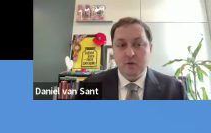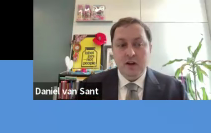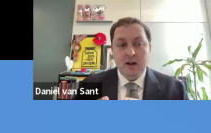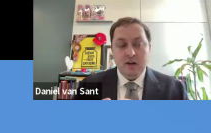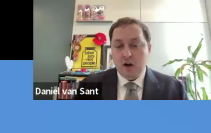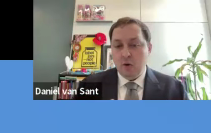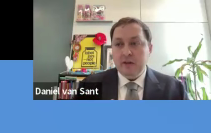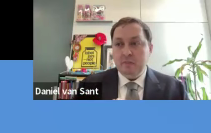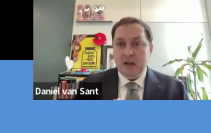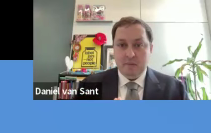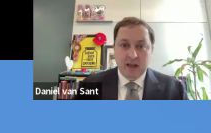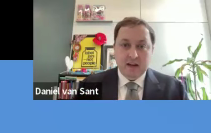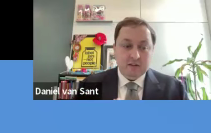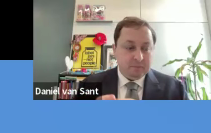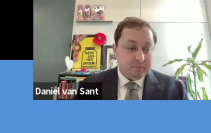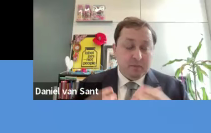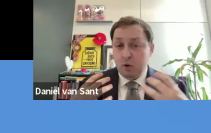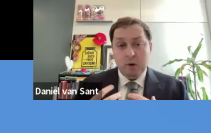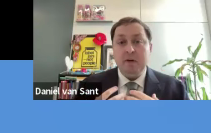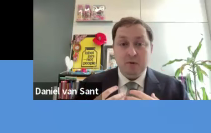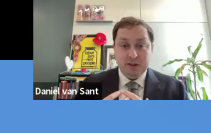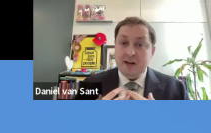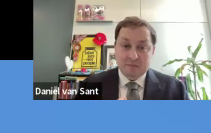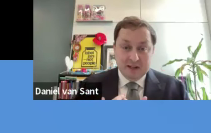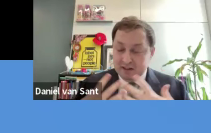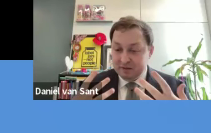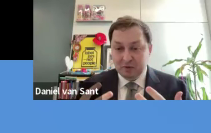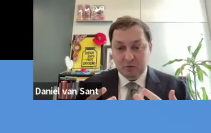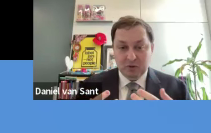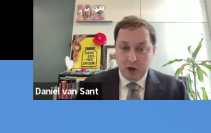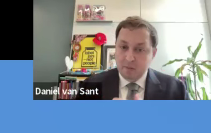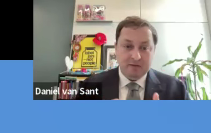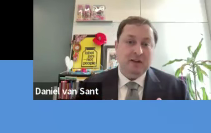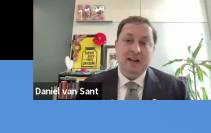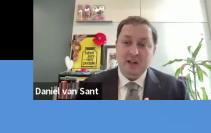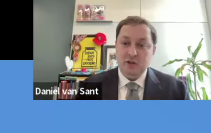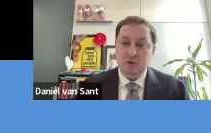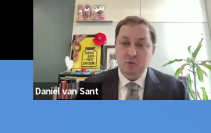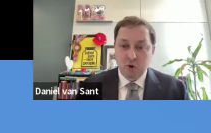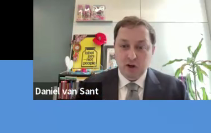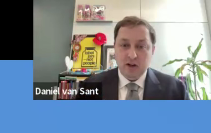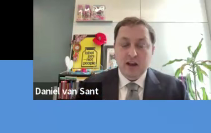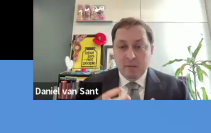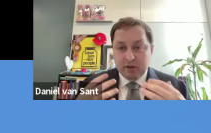to not only be a place where people like me come every day to work,